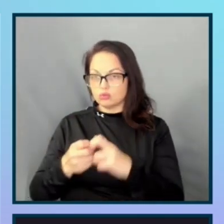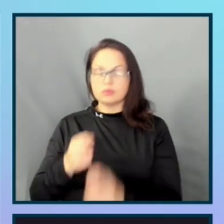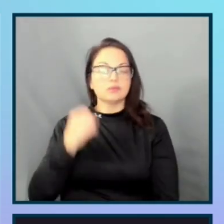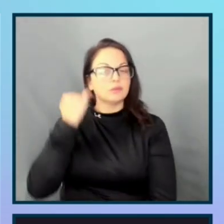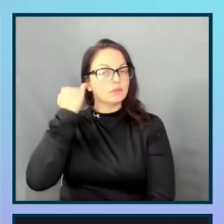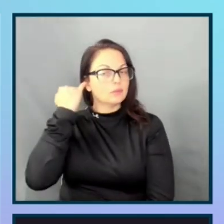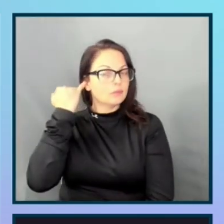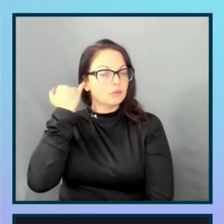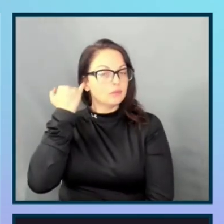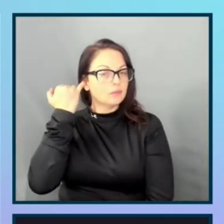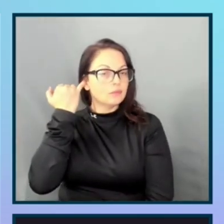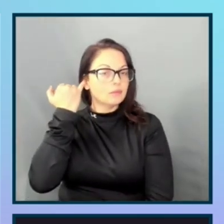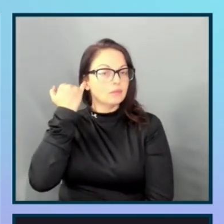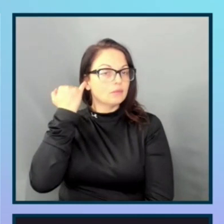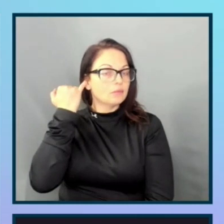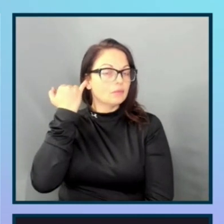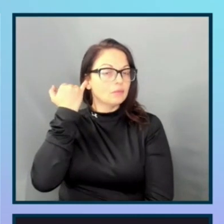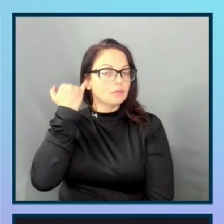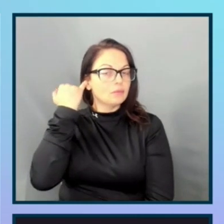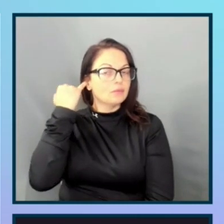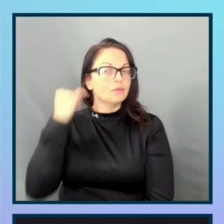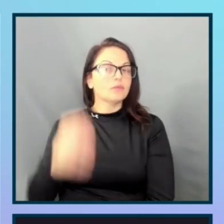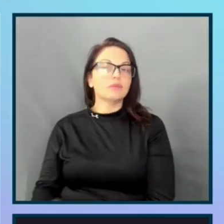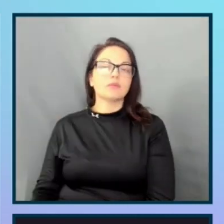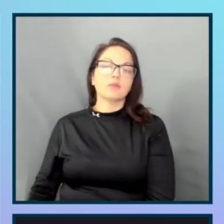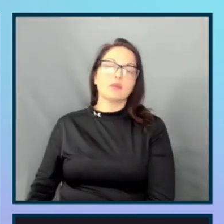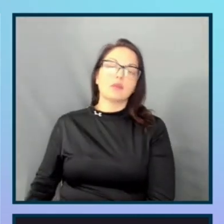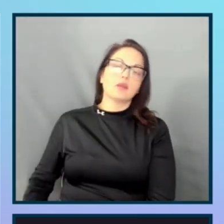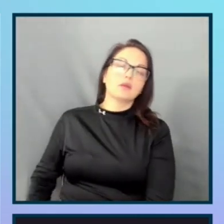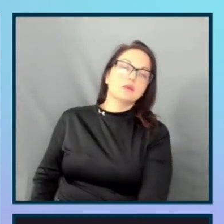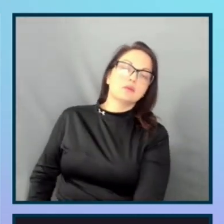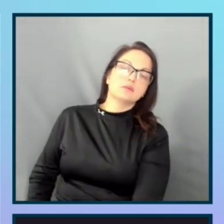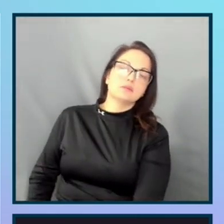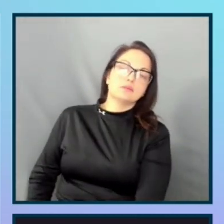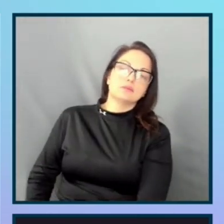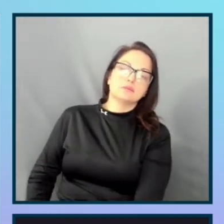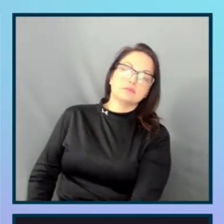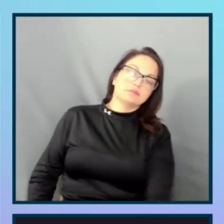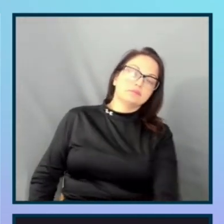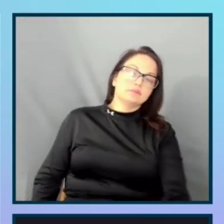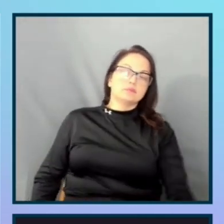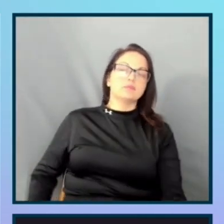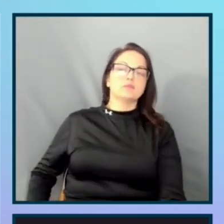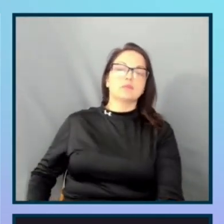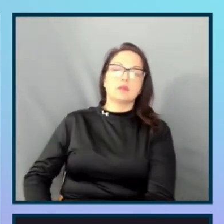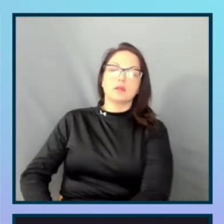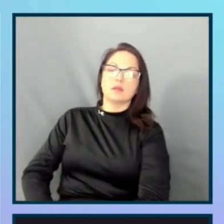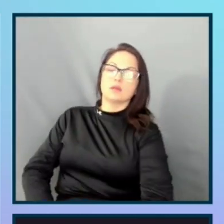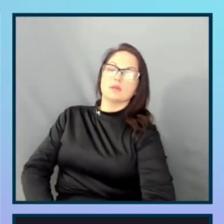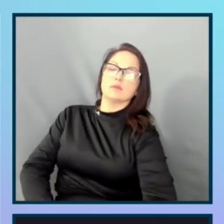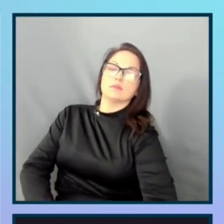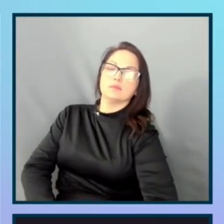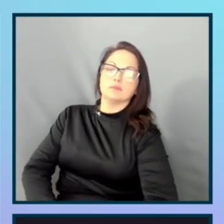That said, and again, I fully aware that for many of us, this is a dream that rather than a reality